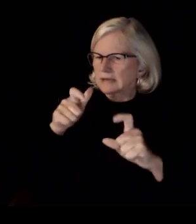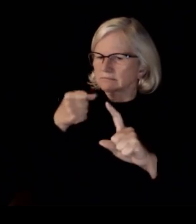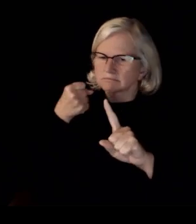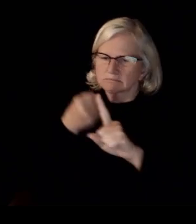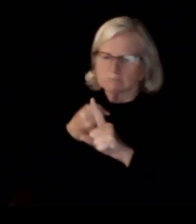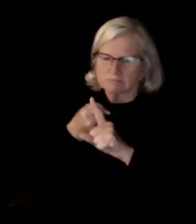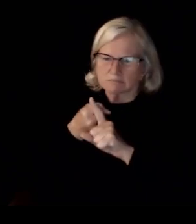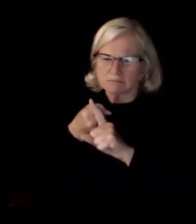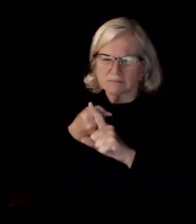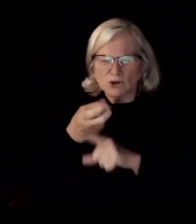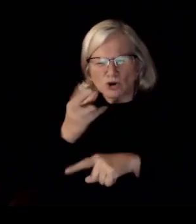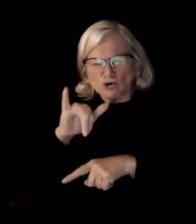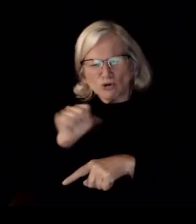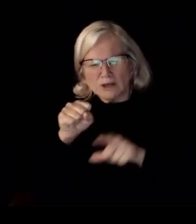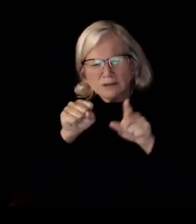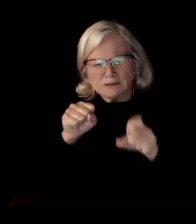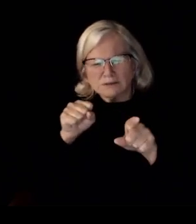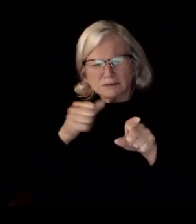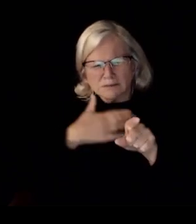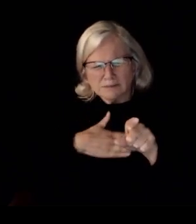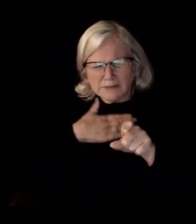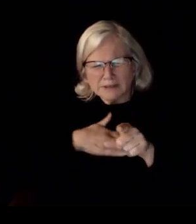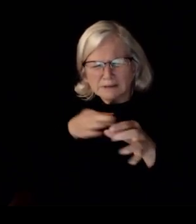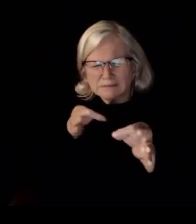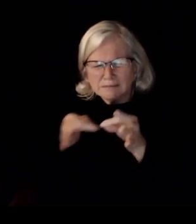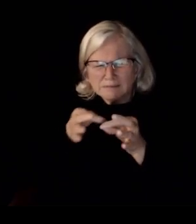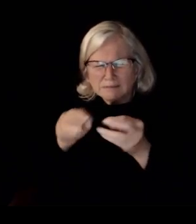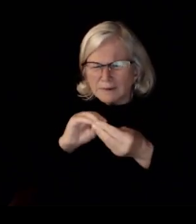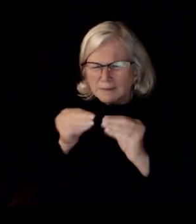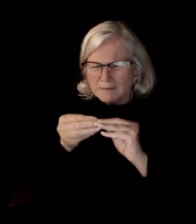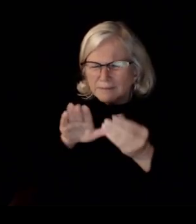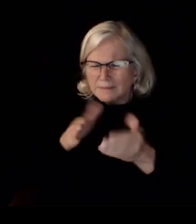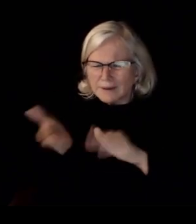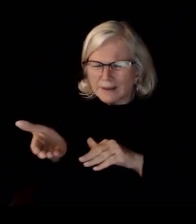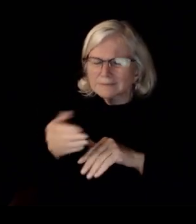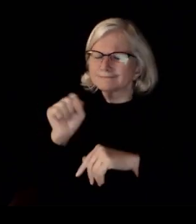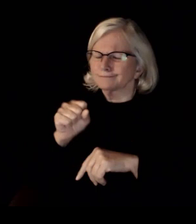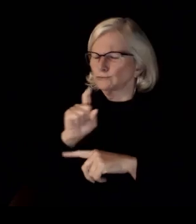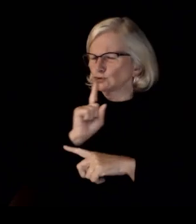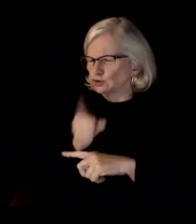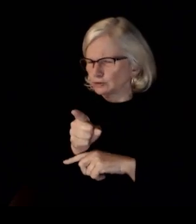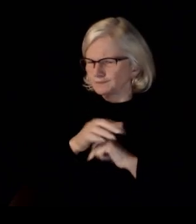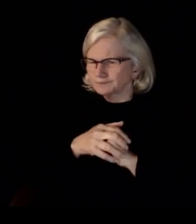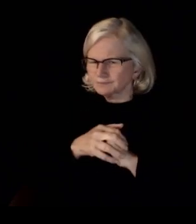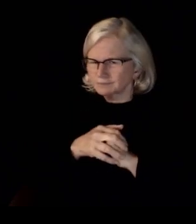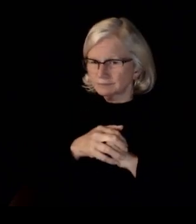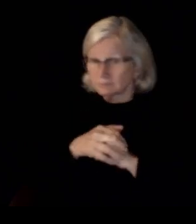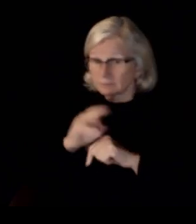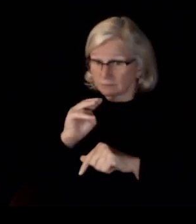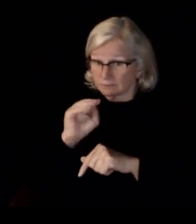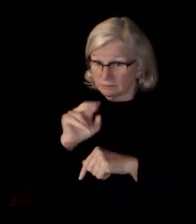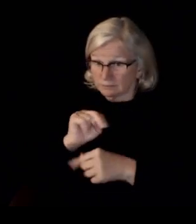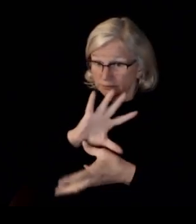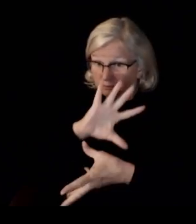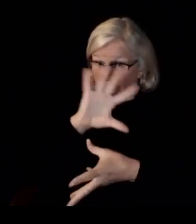Kris: Sure so Jeremy overall looking at all the cases in Minnesota so the 49488 cases